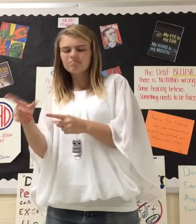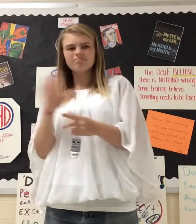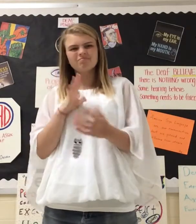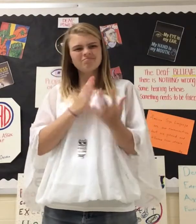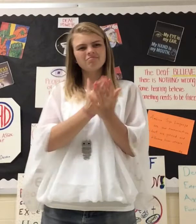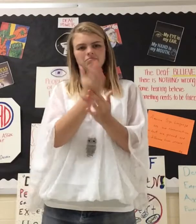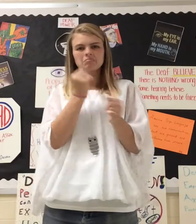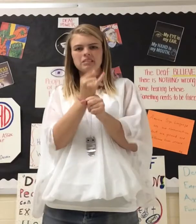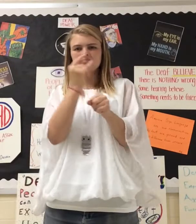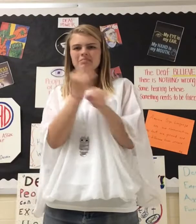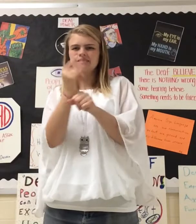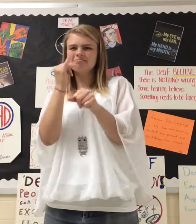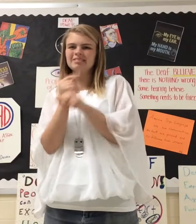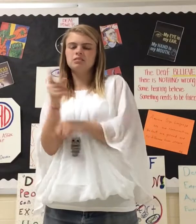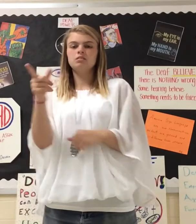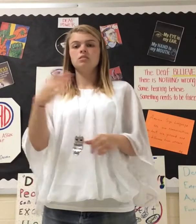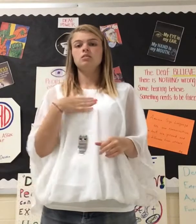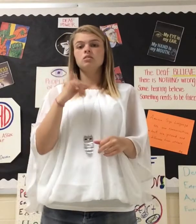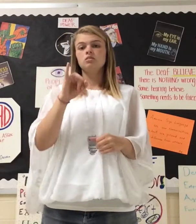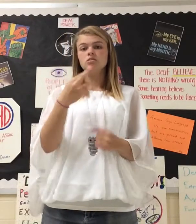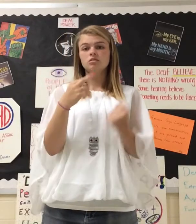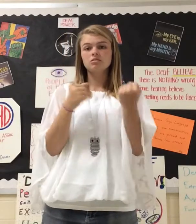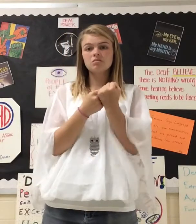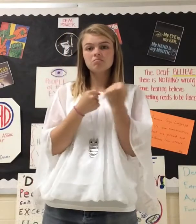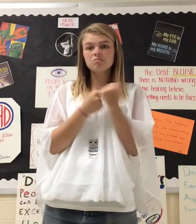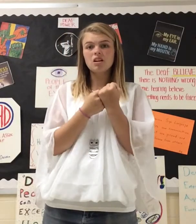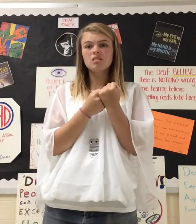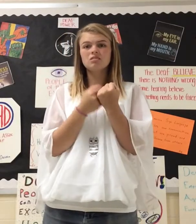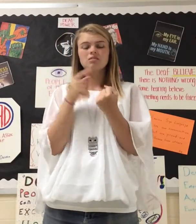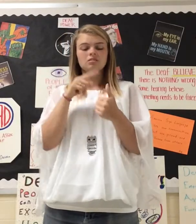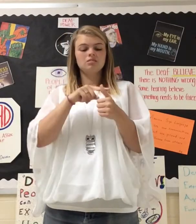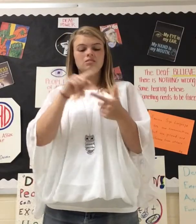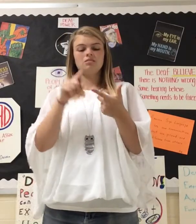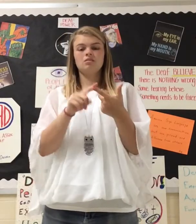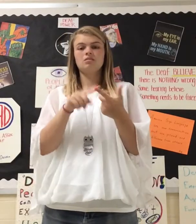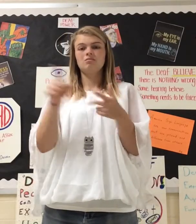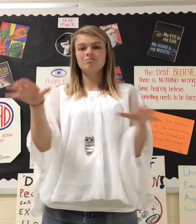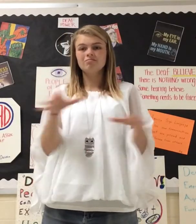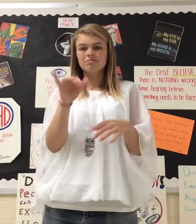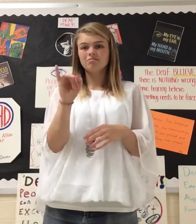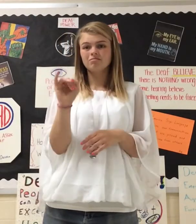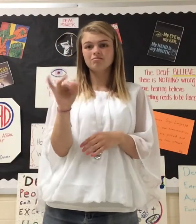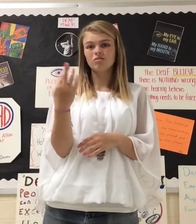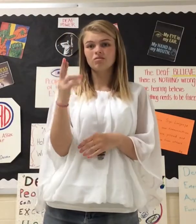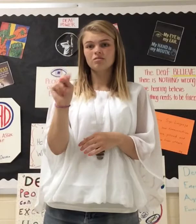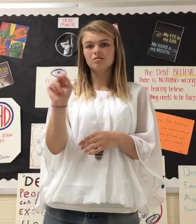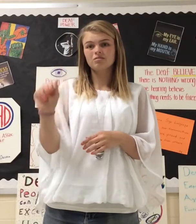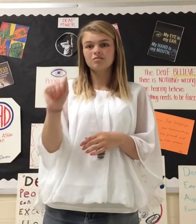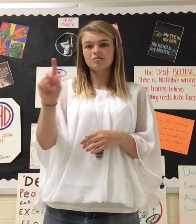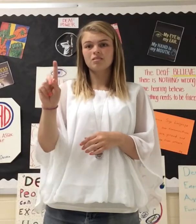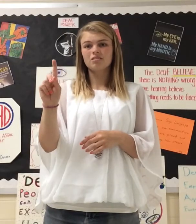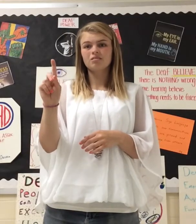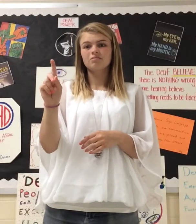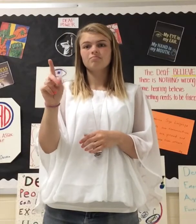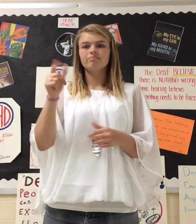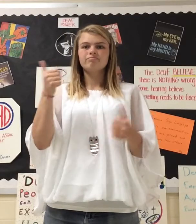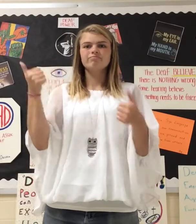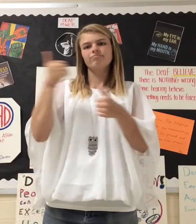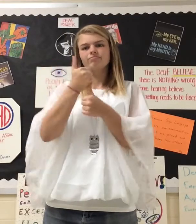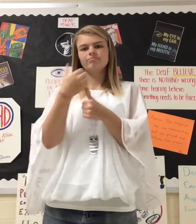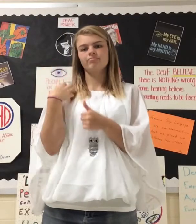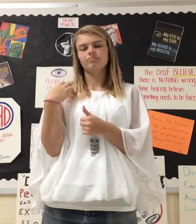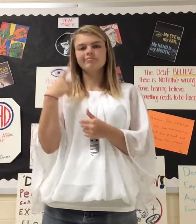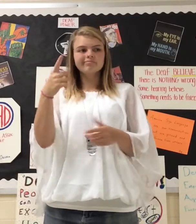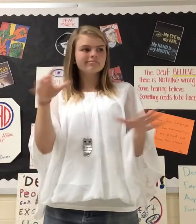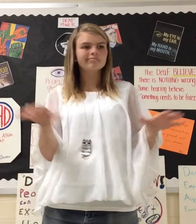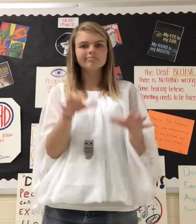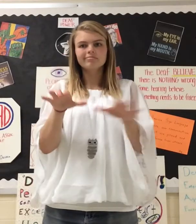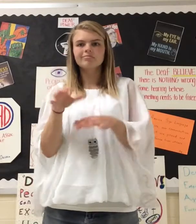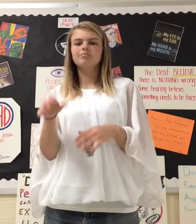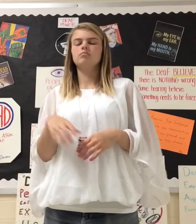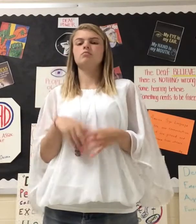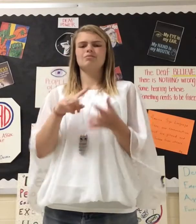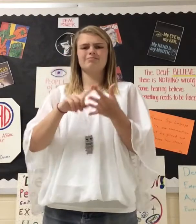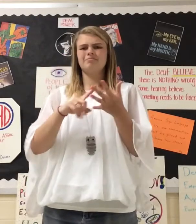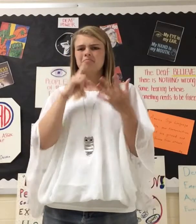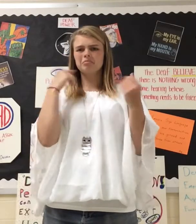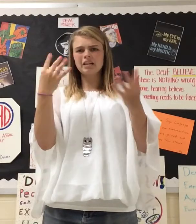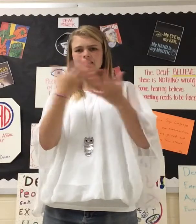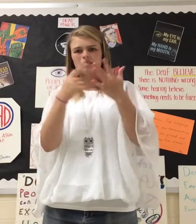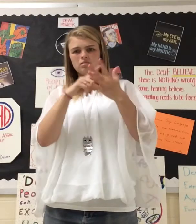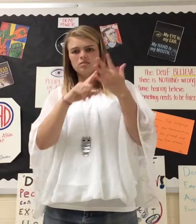She is the junior class sponsor, Junior National Association of the Deaf (NAD) sponsor, and works on so many other things.